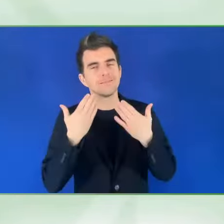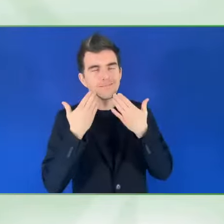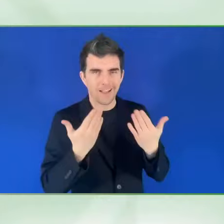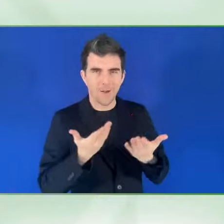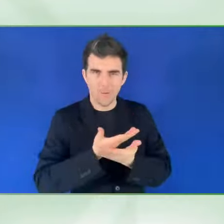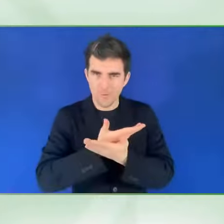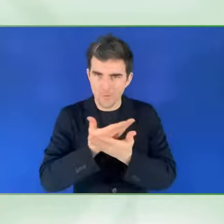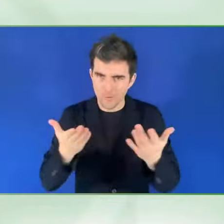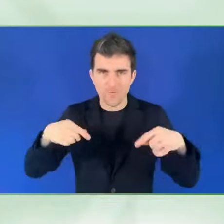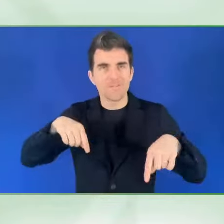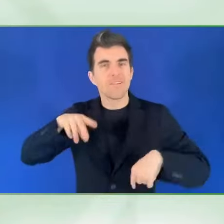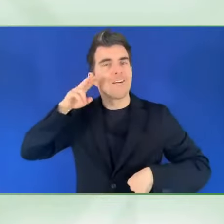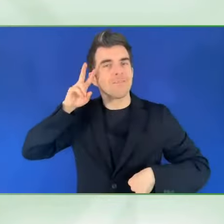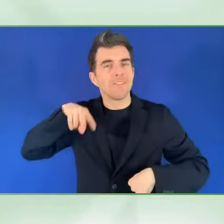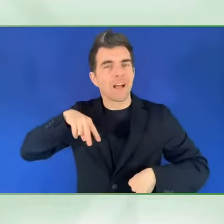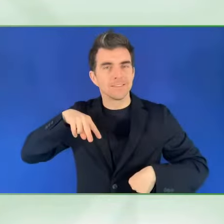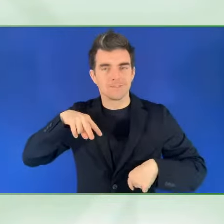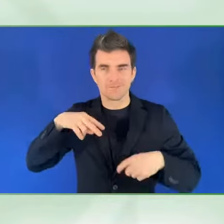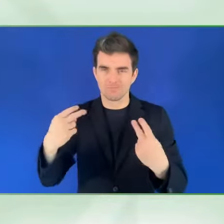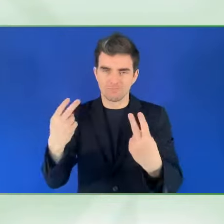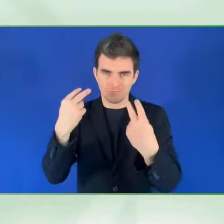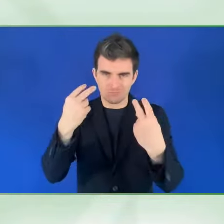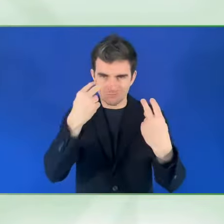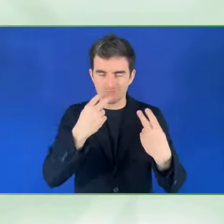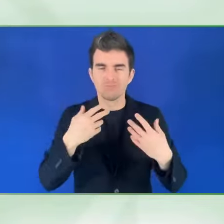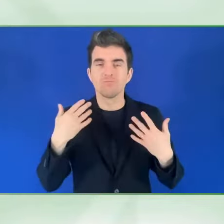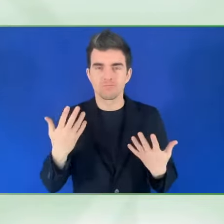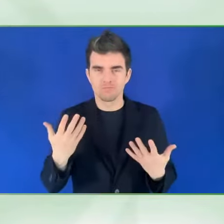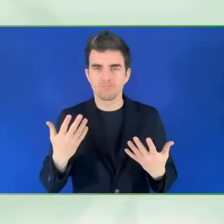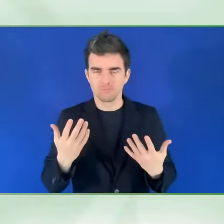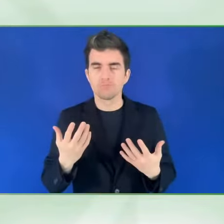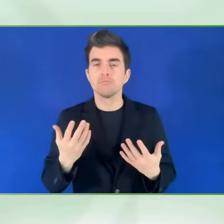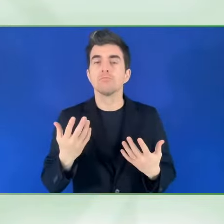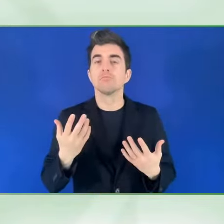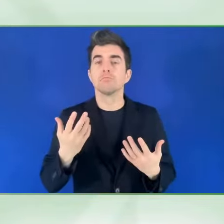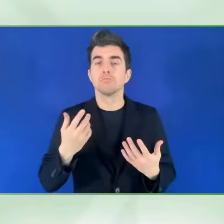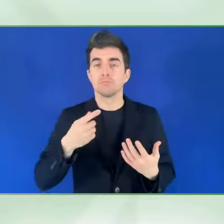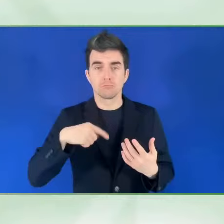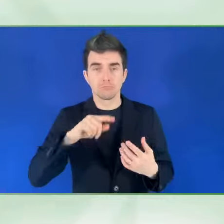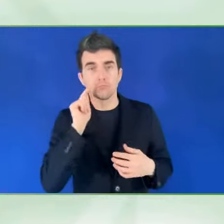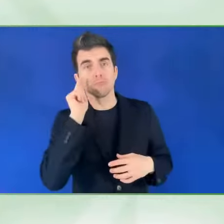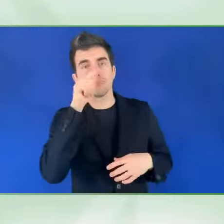with a big TV channel in Brazil. And reached an audience of 12 million people. Well, those are some impacts of our app, and I would like to highlight six awards, including